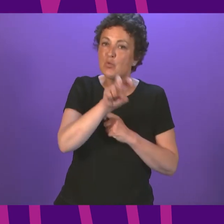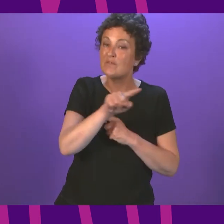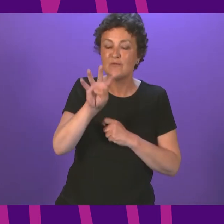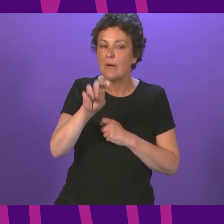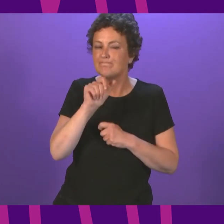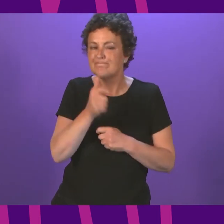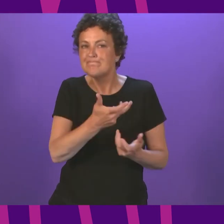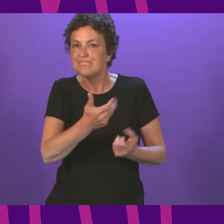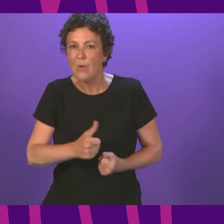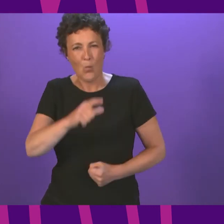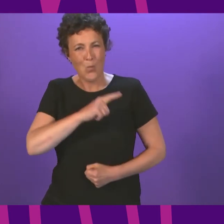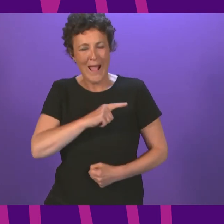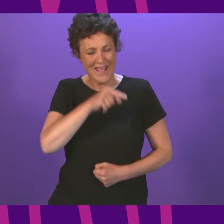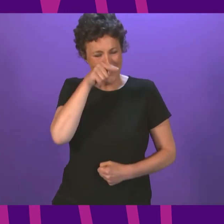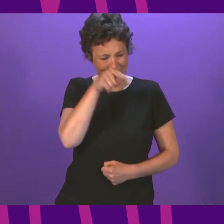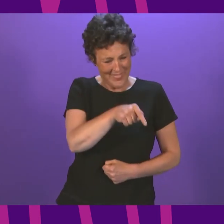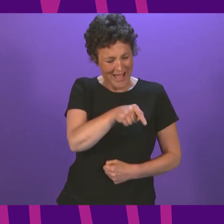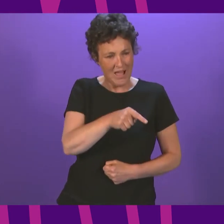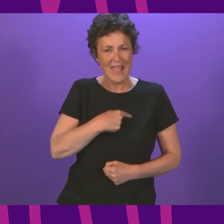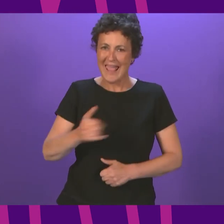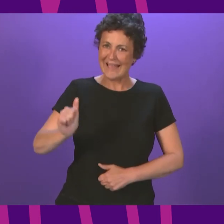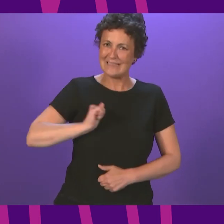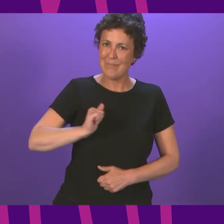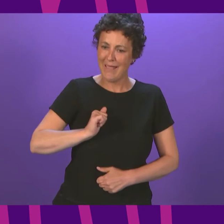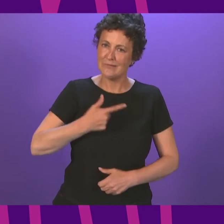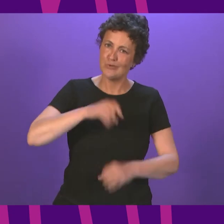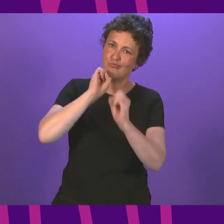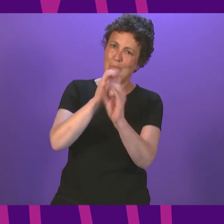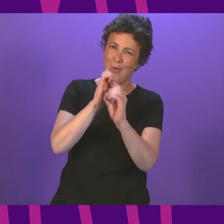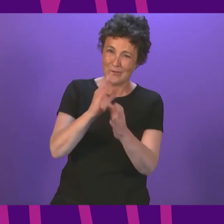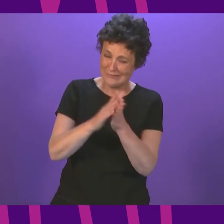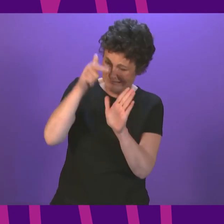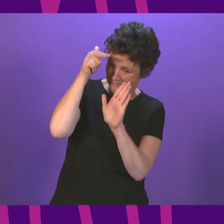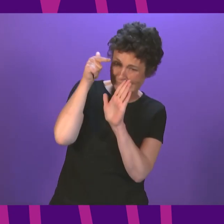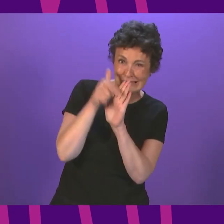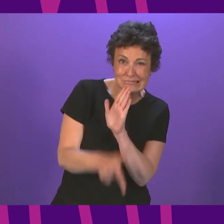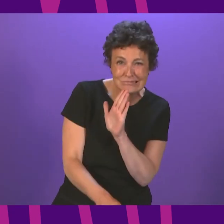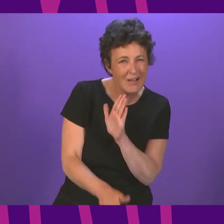take the reporting structure to a level of detail that I consider would go beyond the